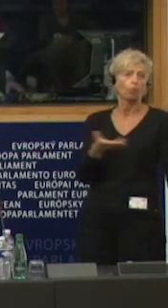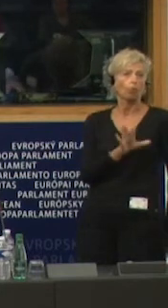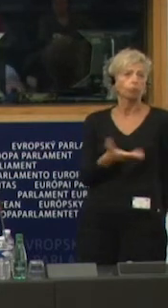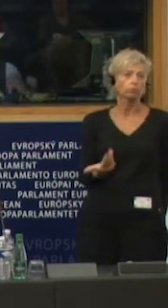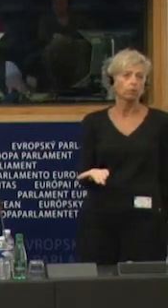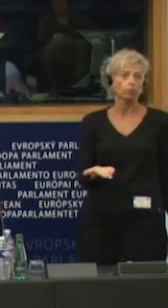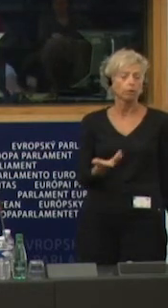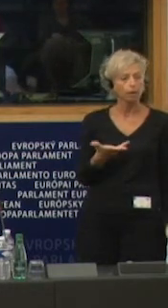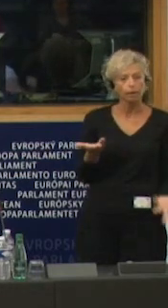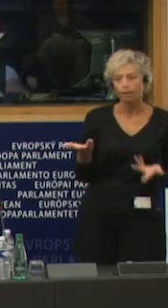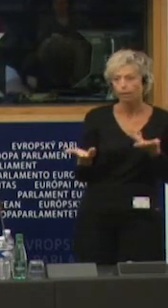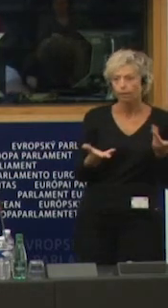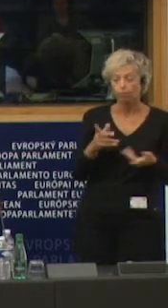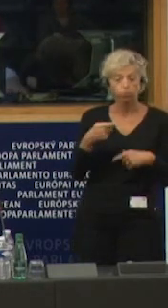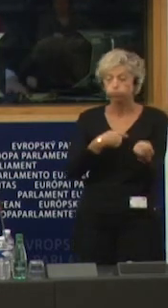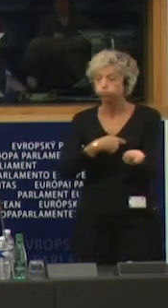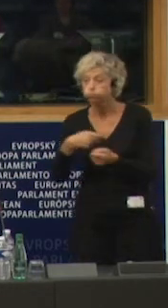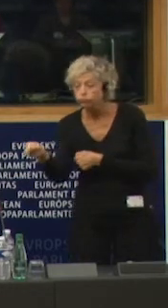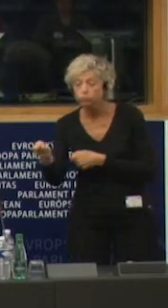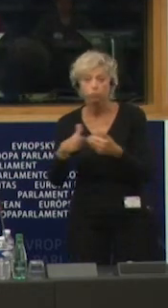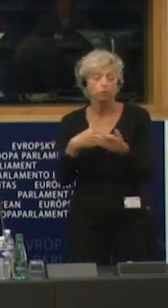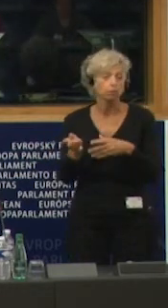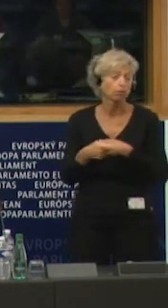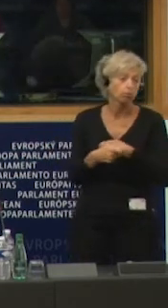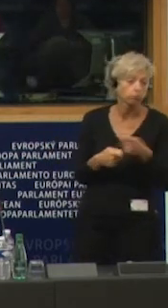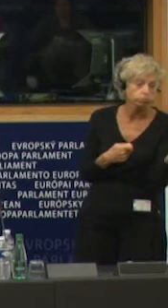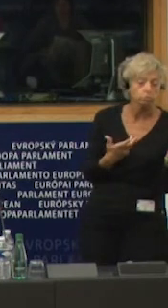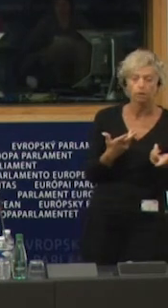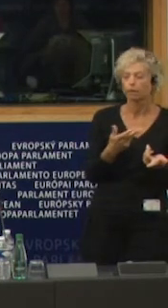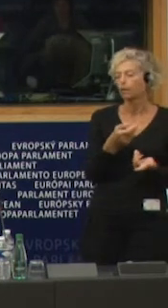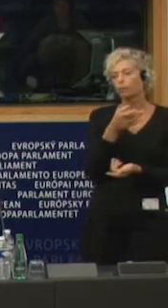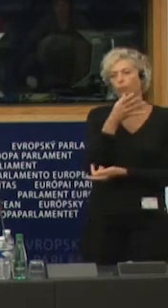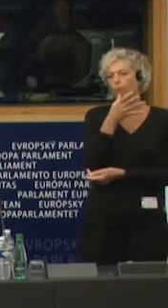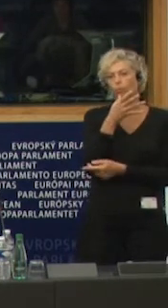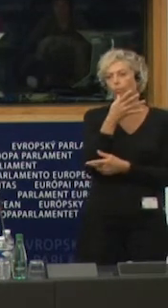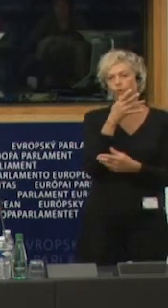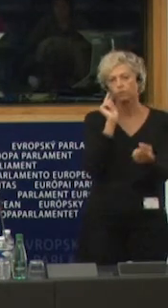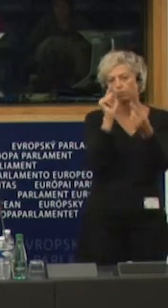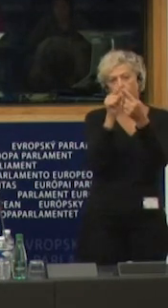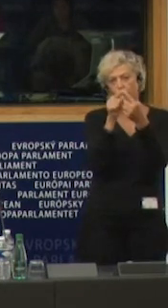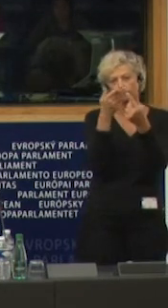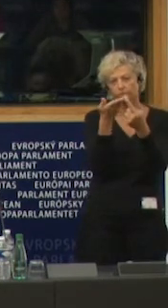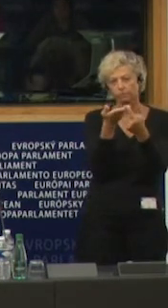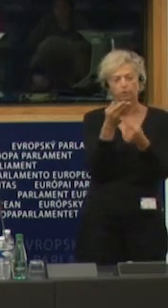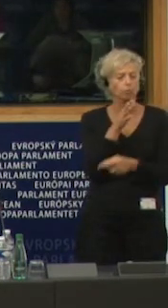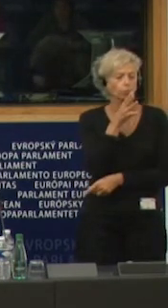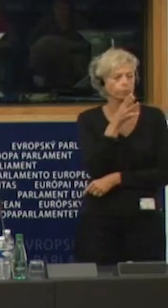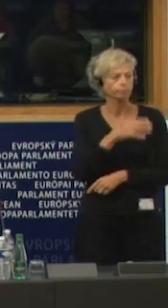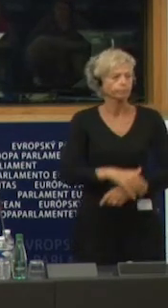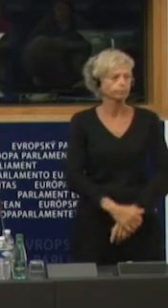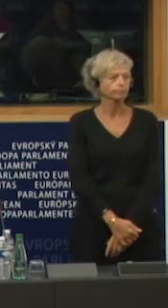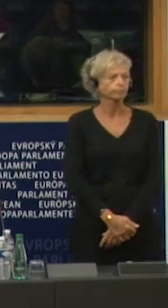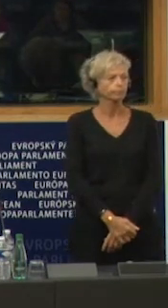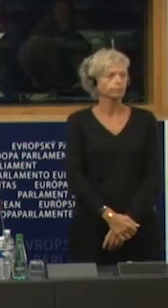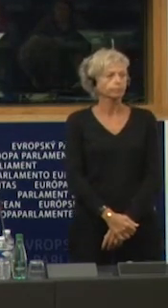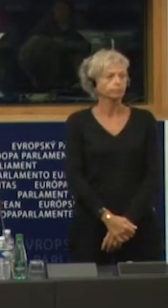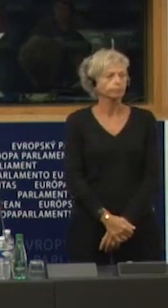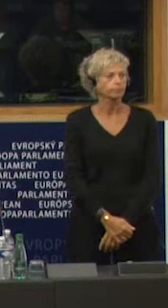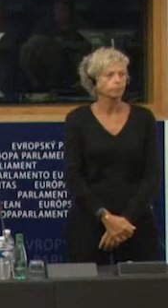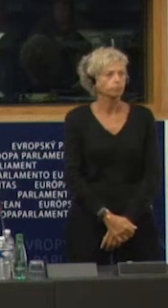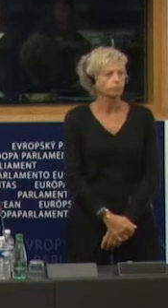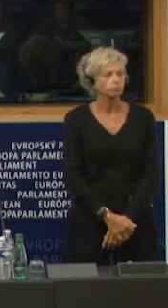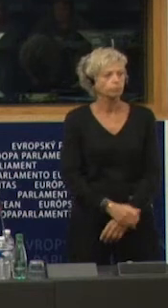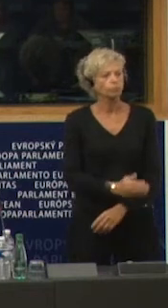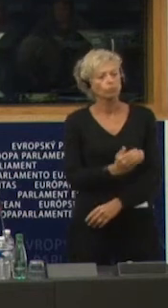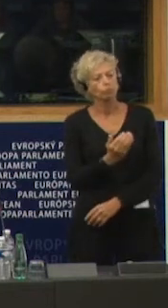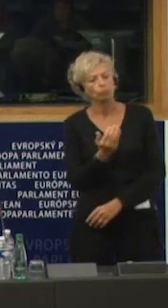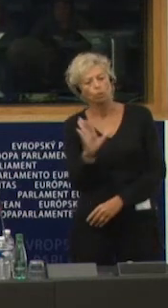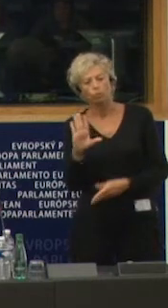Those groups of people to whom nothing is being offered for the time being. Youth coaching is available for pupils